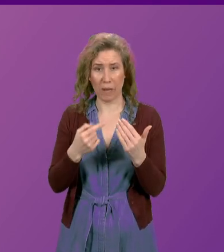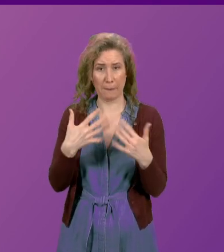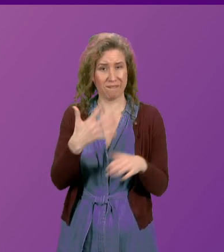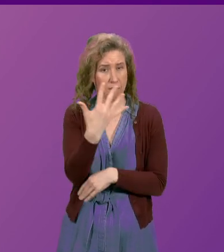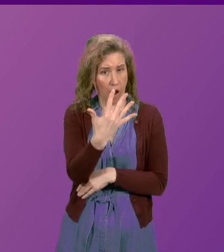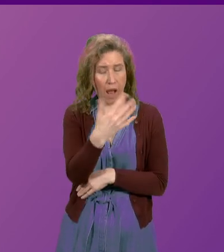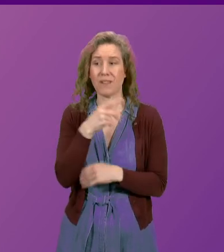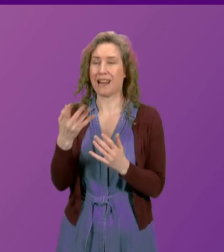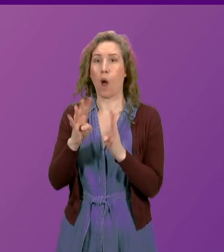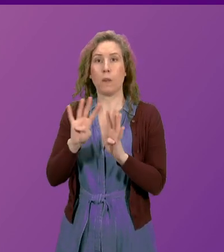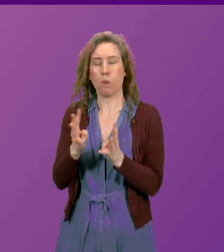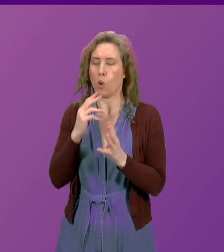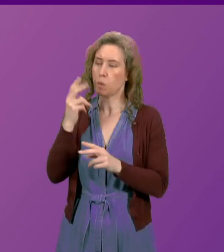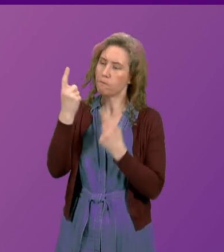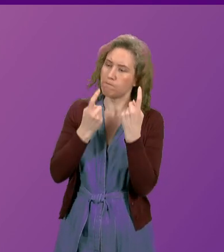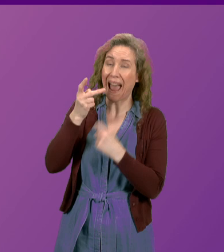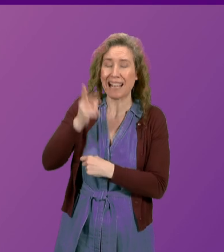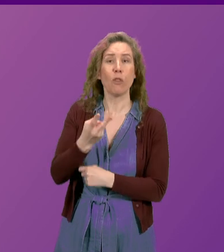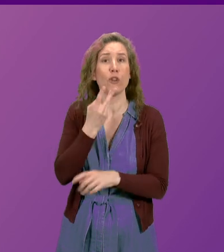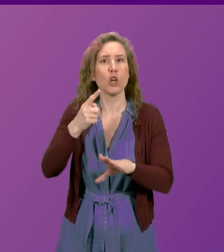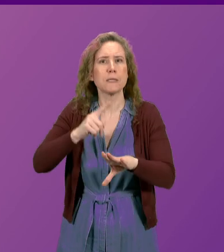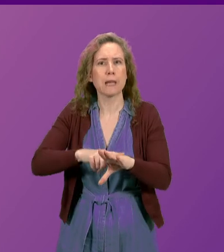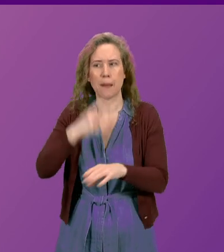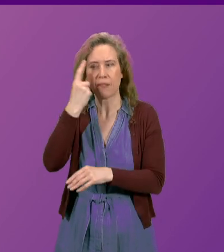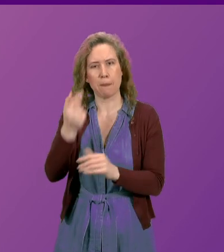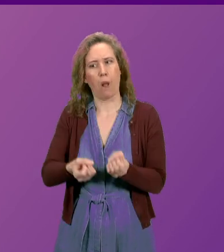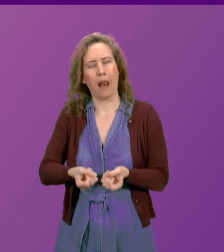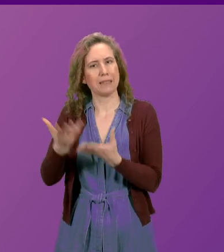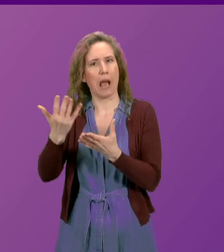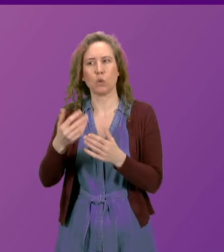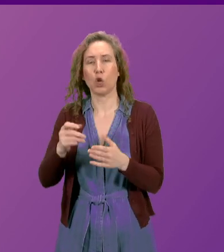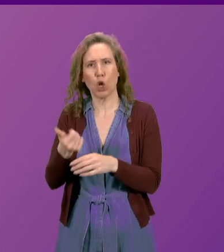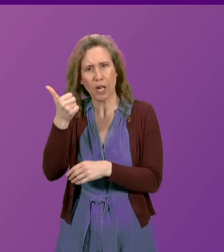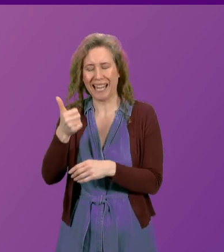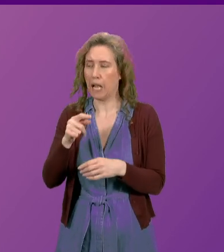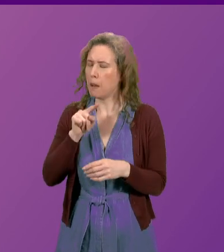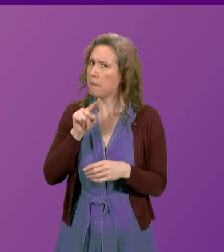the Parole Board ... for a third time on July 26 ... the day before a memorial motorbike ride in